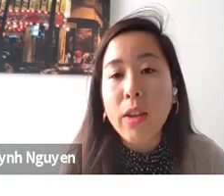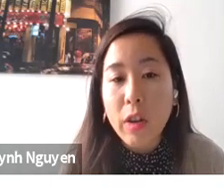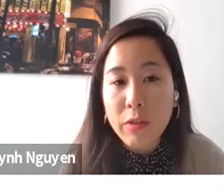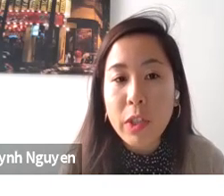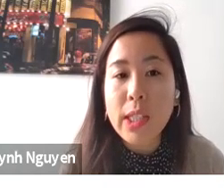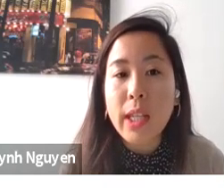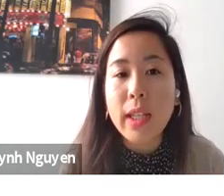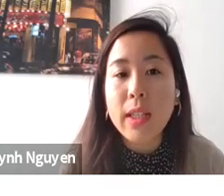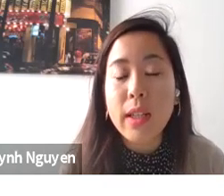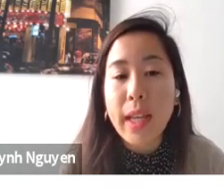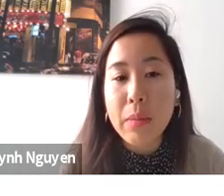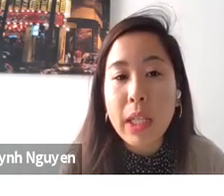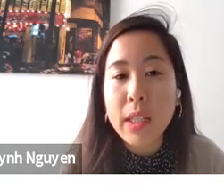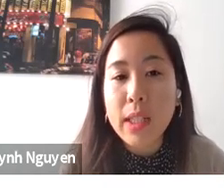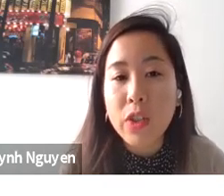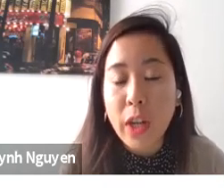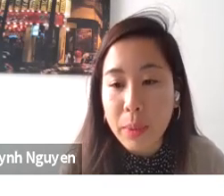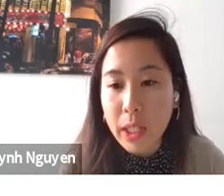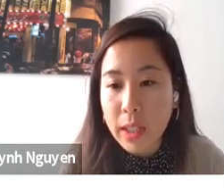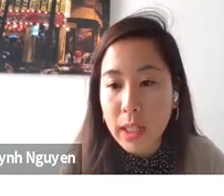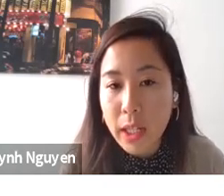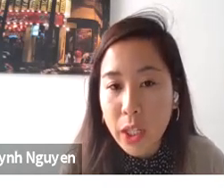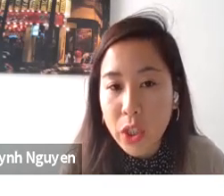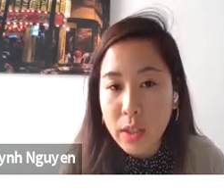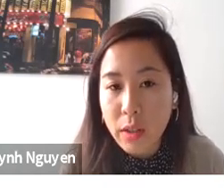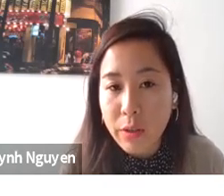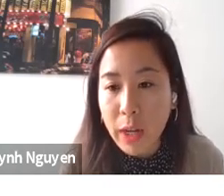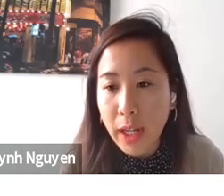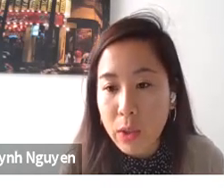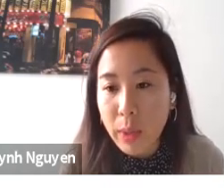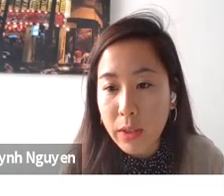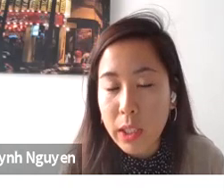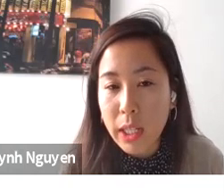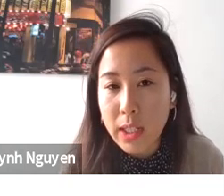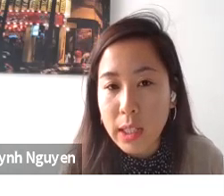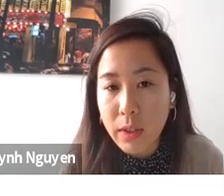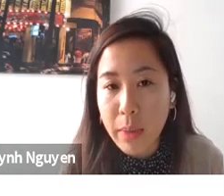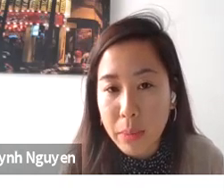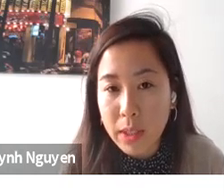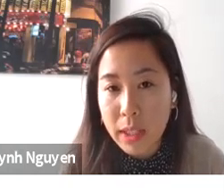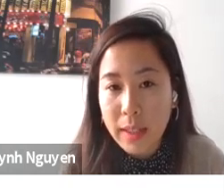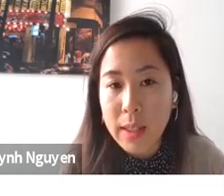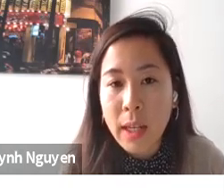The Conference and that means Tripartite delegations of ILOs 187 member States